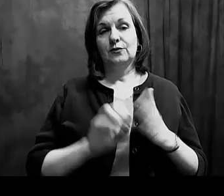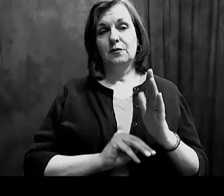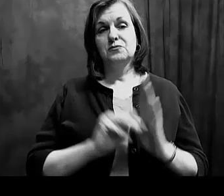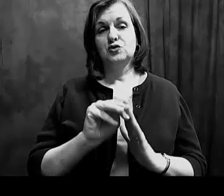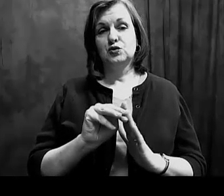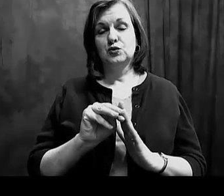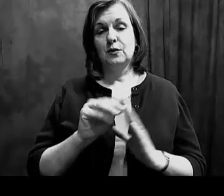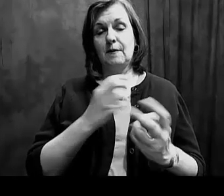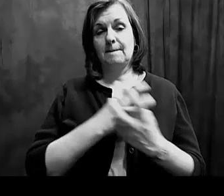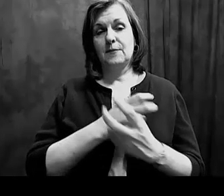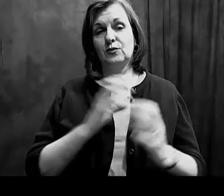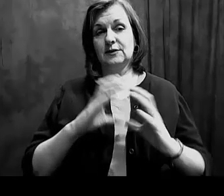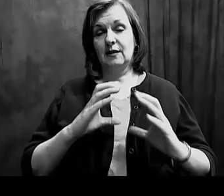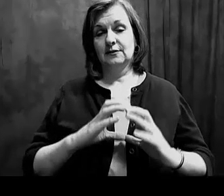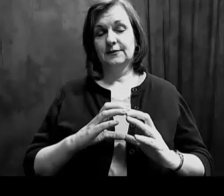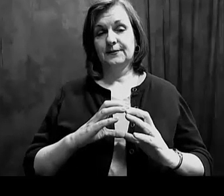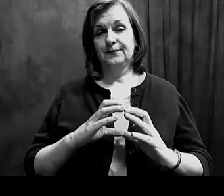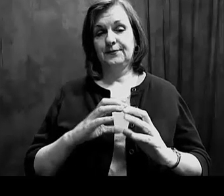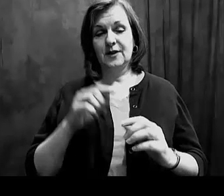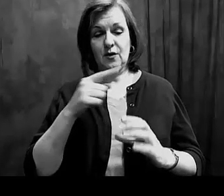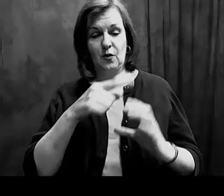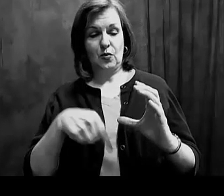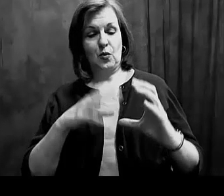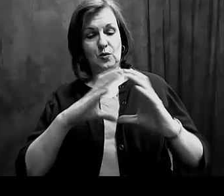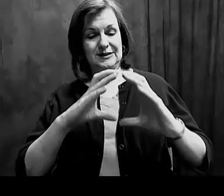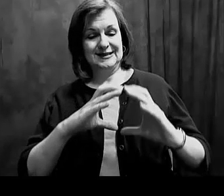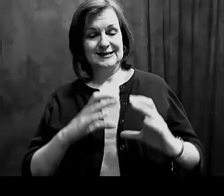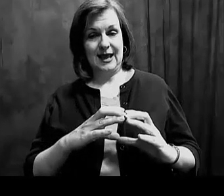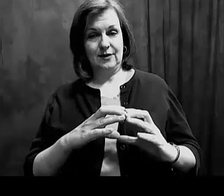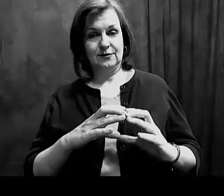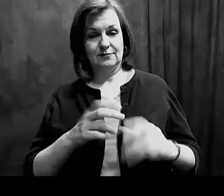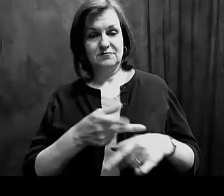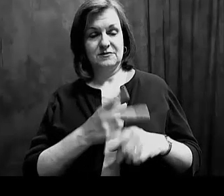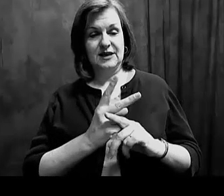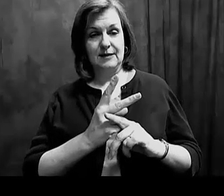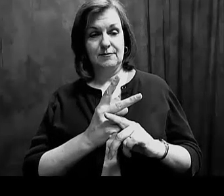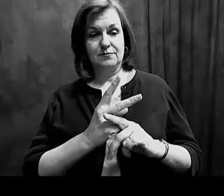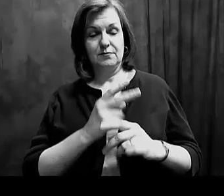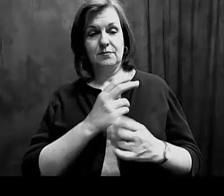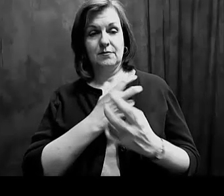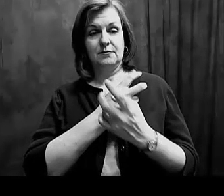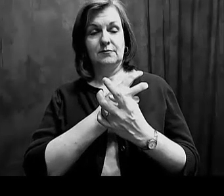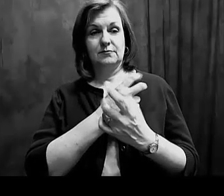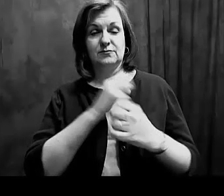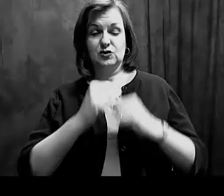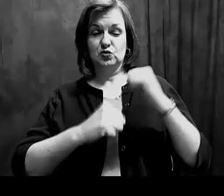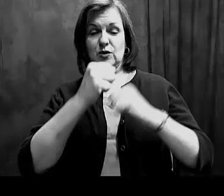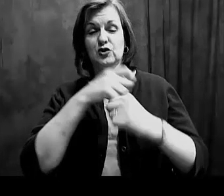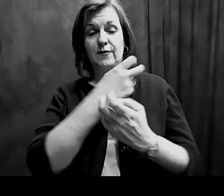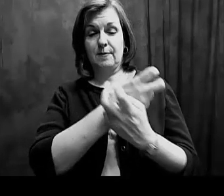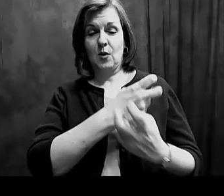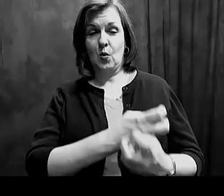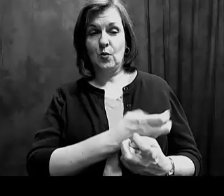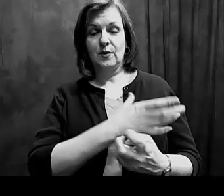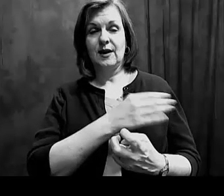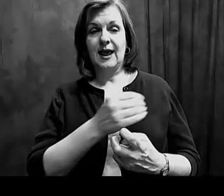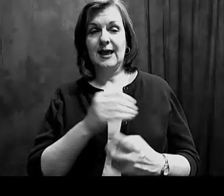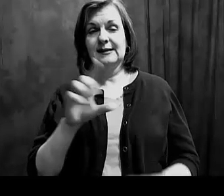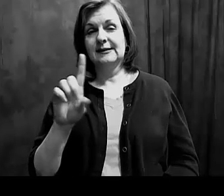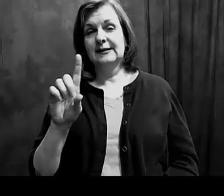when we look at these osteocytes they're going to maintain the bone structure for us and density